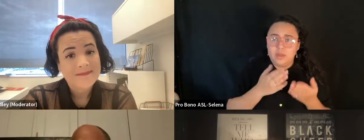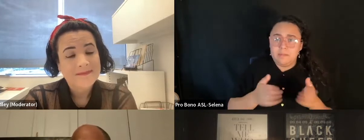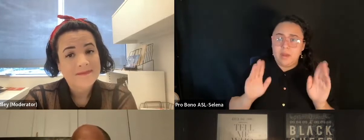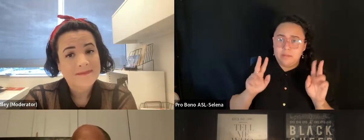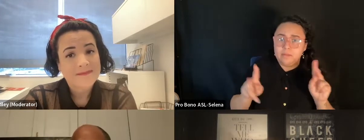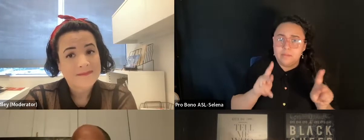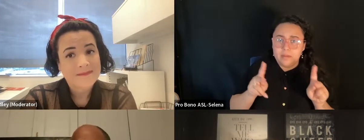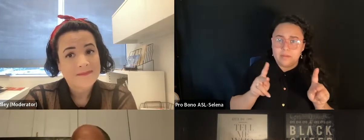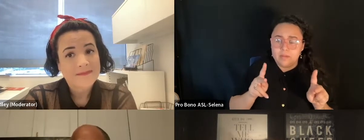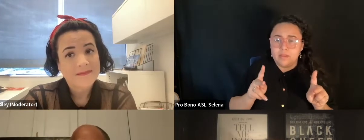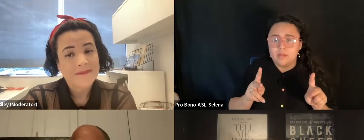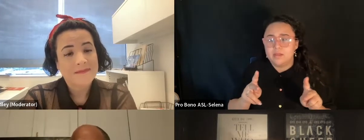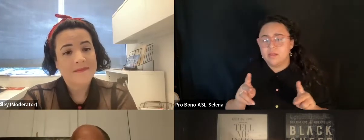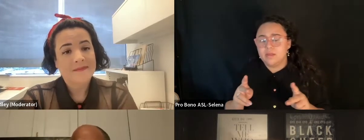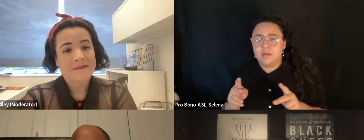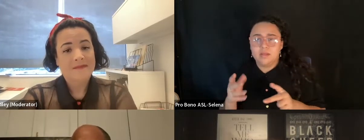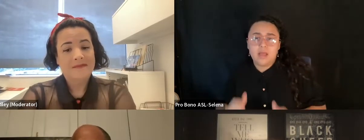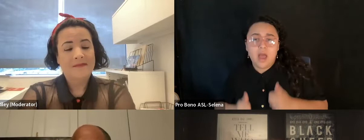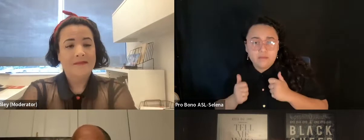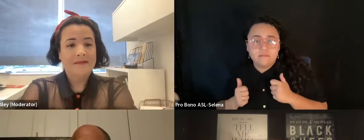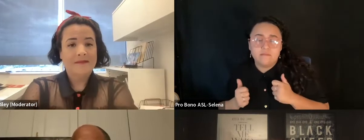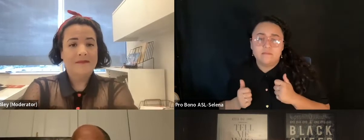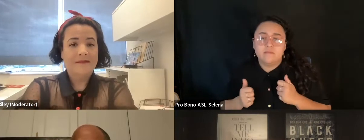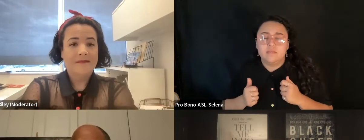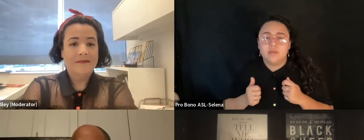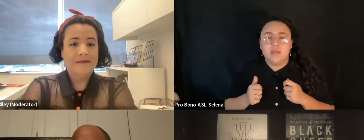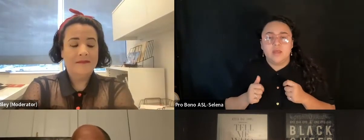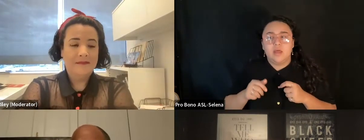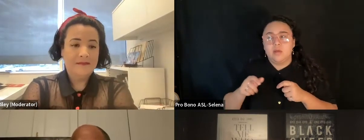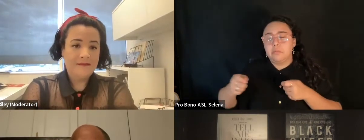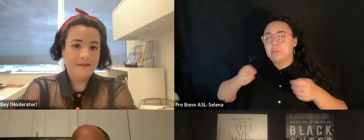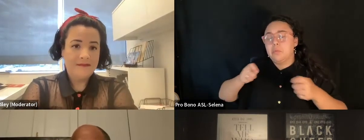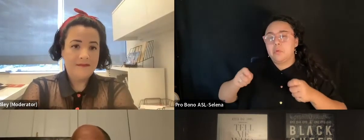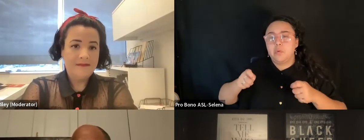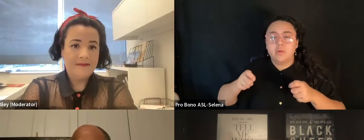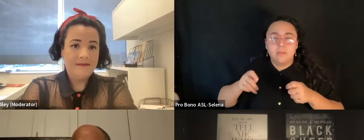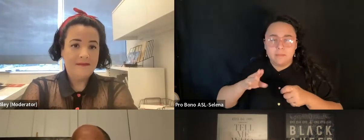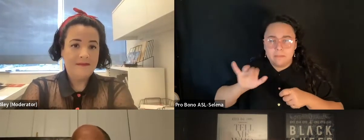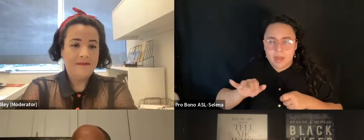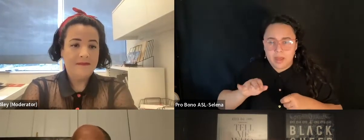press? And there's an essential question which I've always been fascinated about, what was our role in this